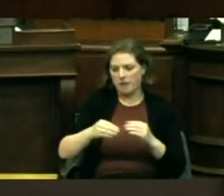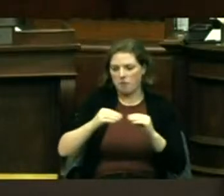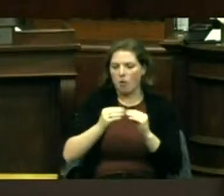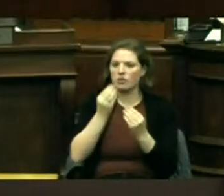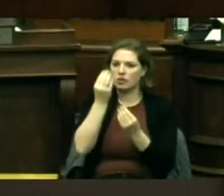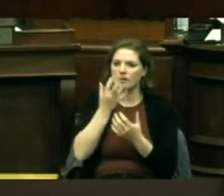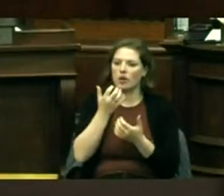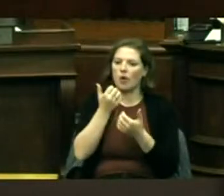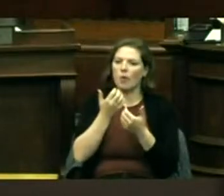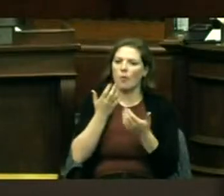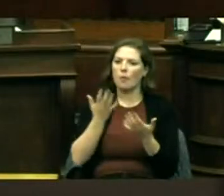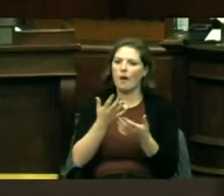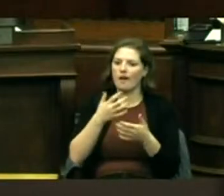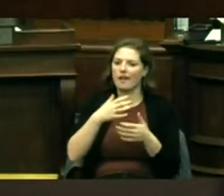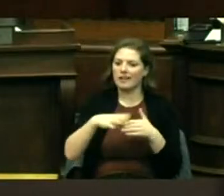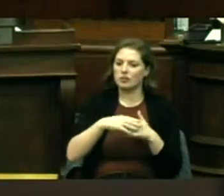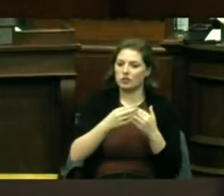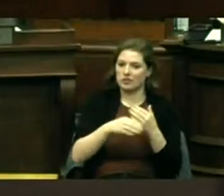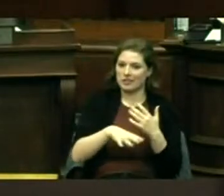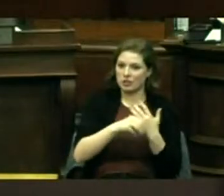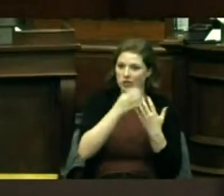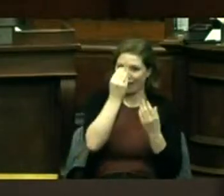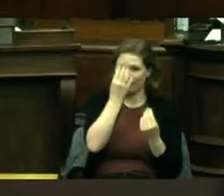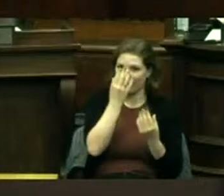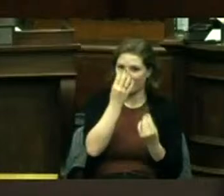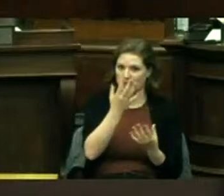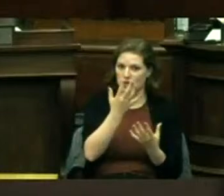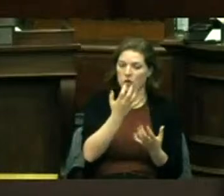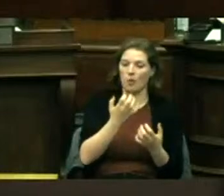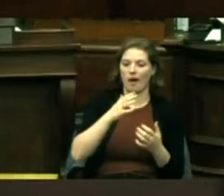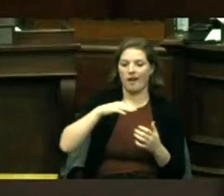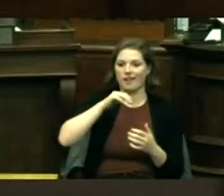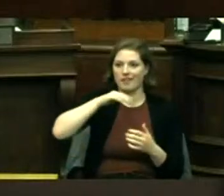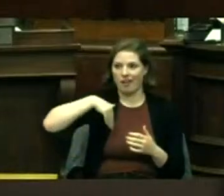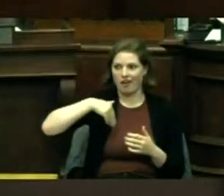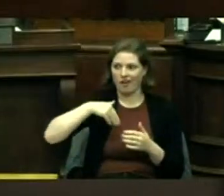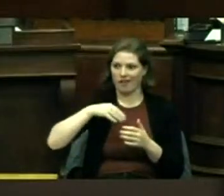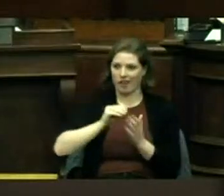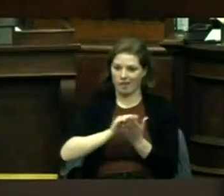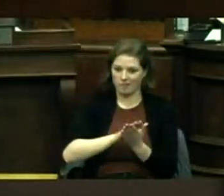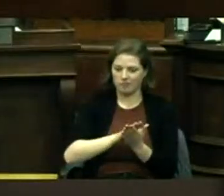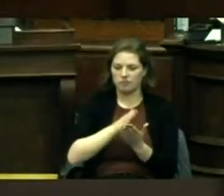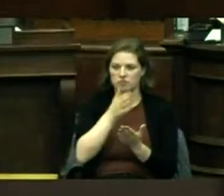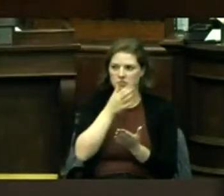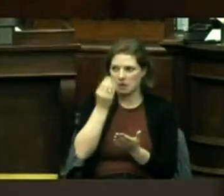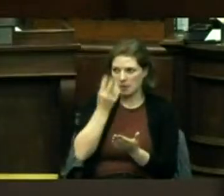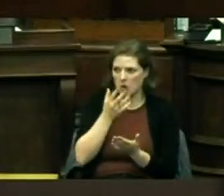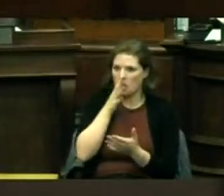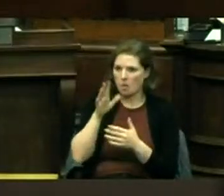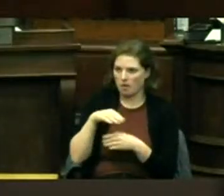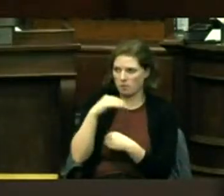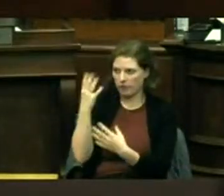Some of that information is in there, but we could add more. So if you just let us know what